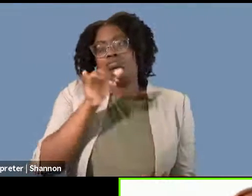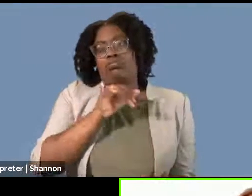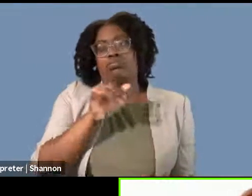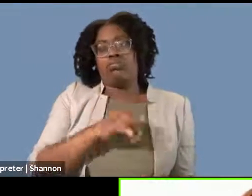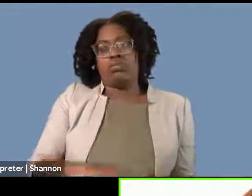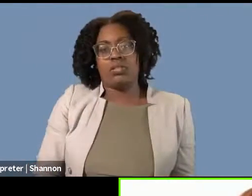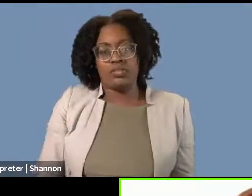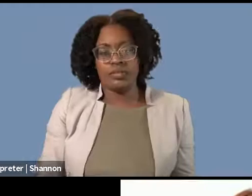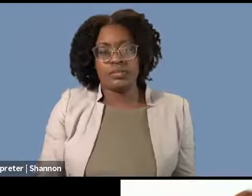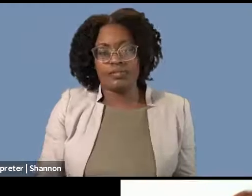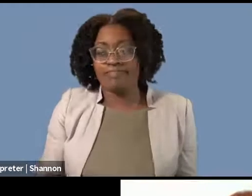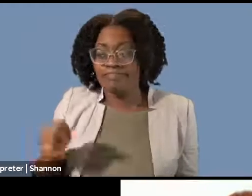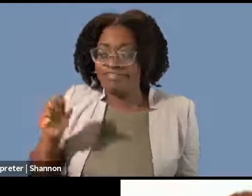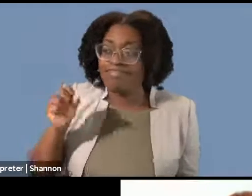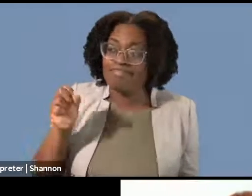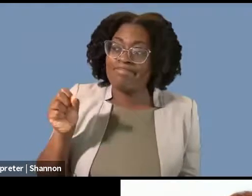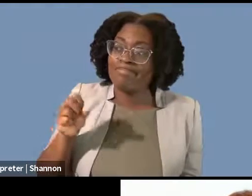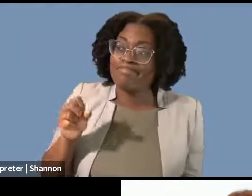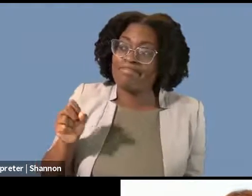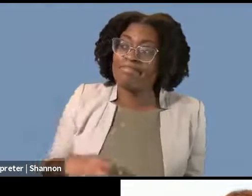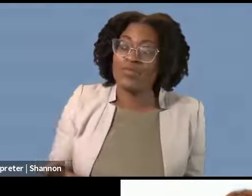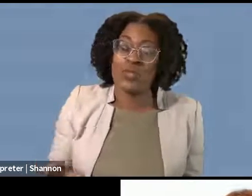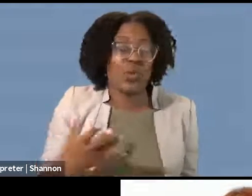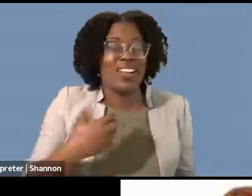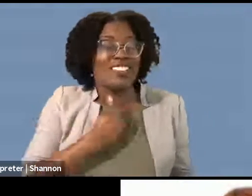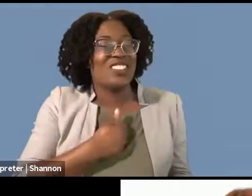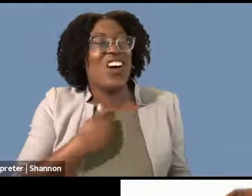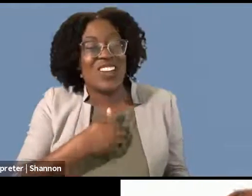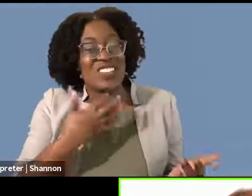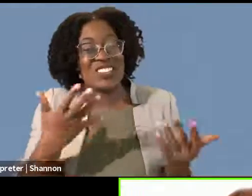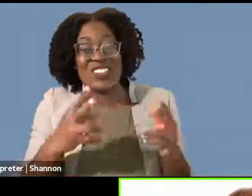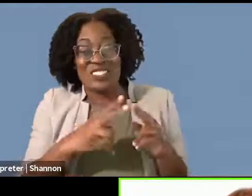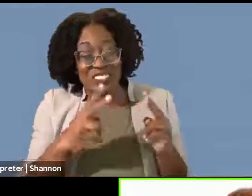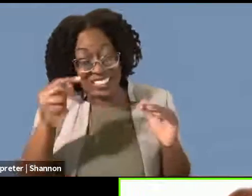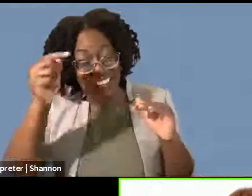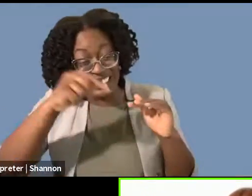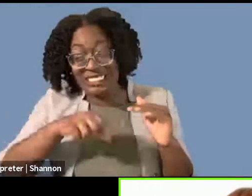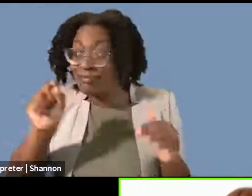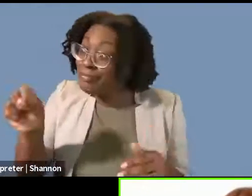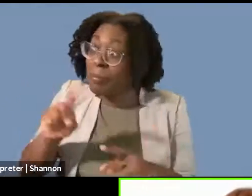Sorry. It is a very deep. MELINDA EPLER: No, I think it is important. TERRI GIVENS: